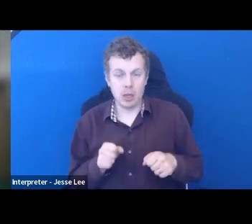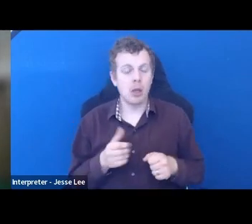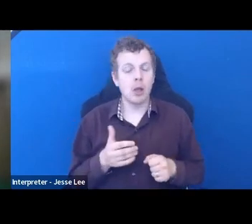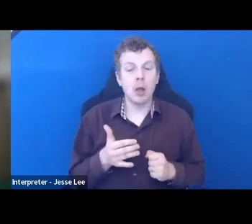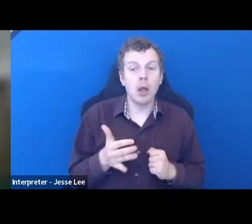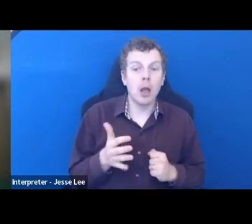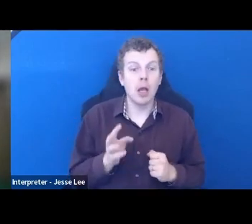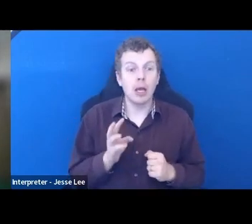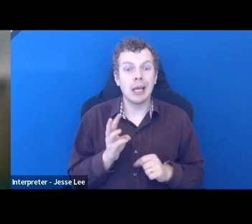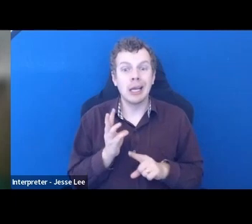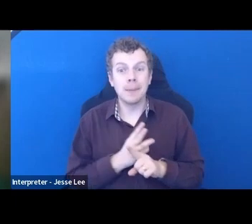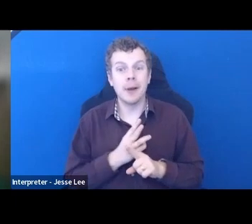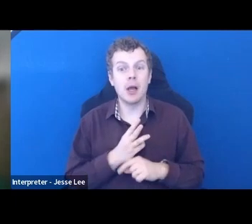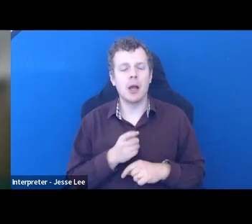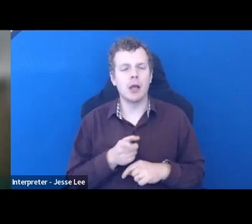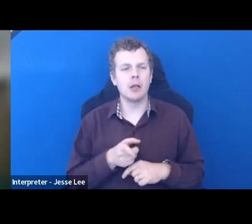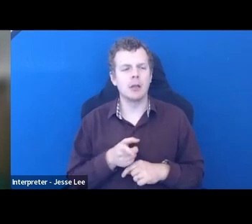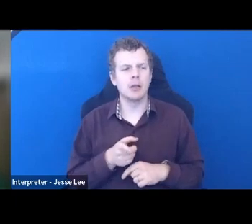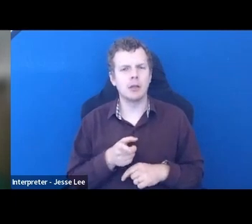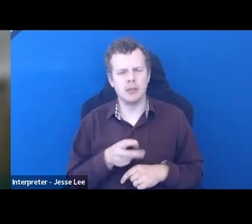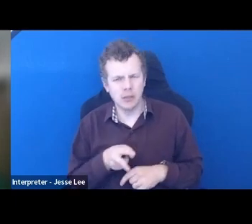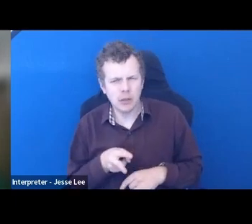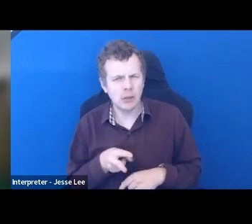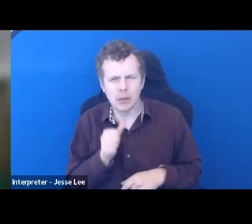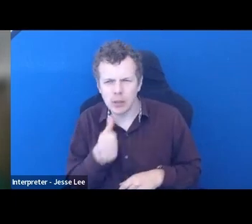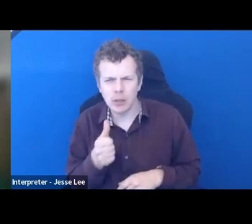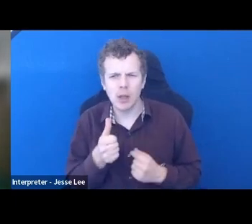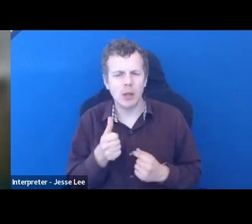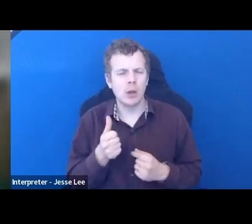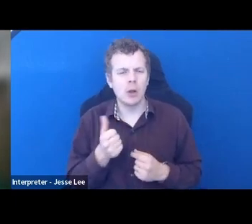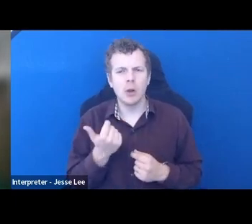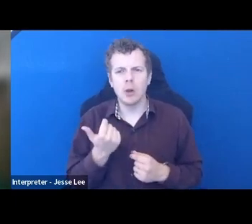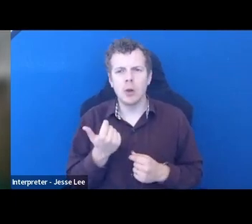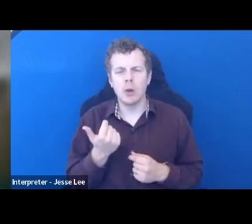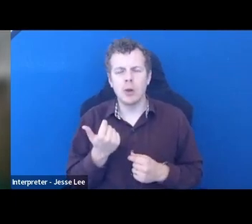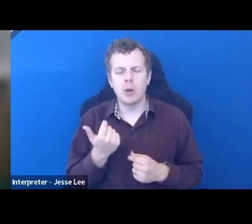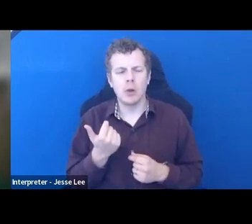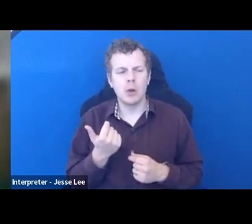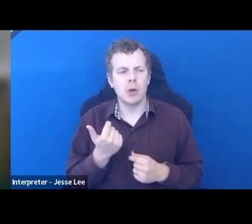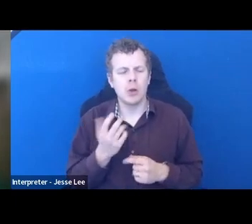when they're starting to acquire those first - or excuse me in six to 12 months maybe.